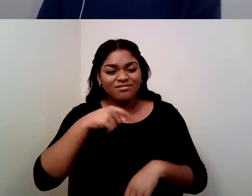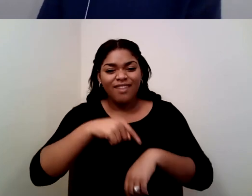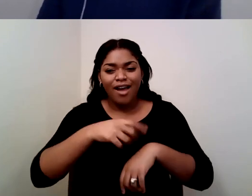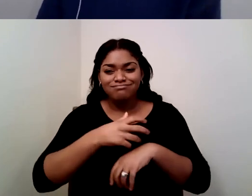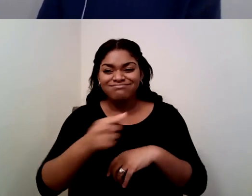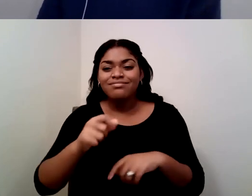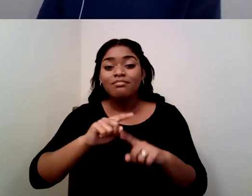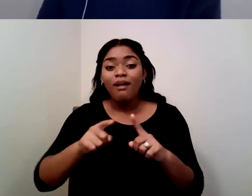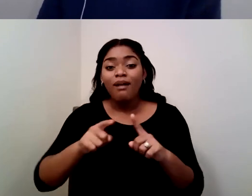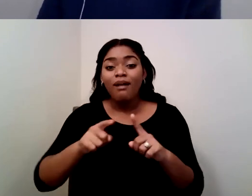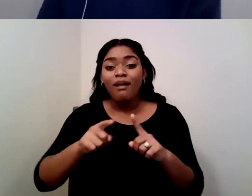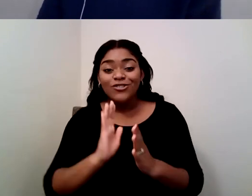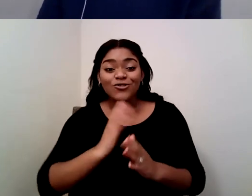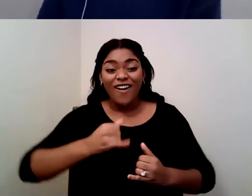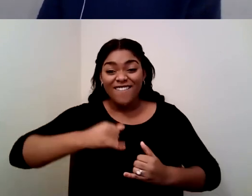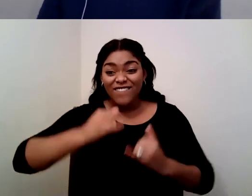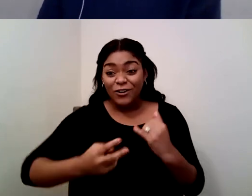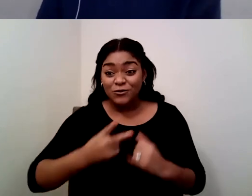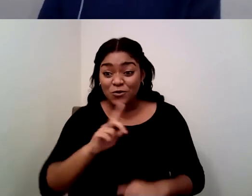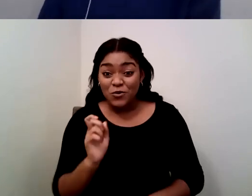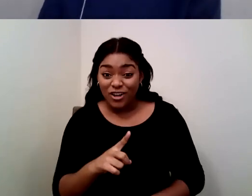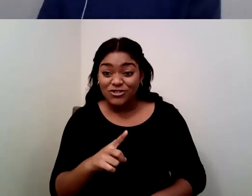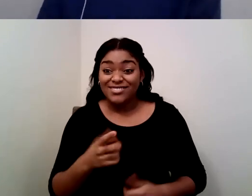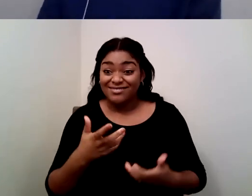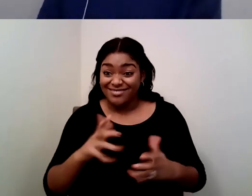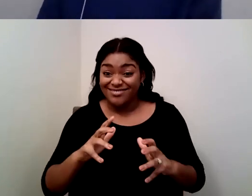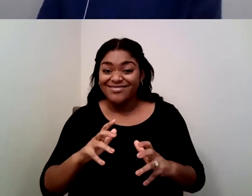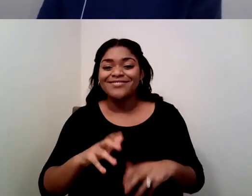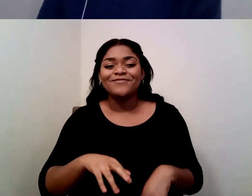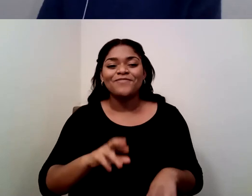to ask our final two questions and then wrap things up. The first one is